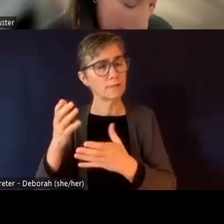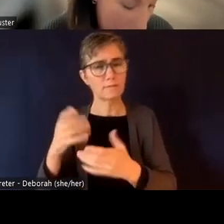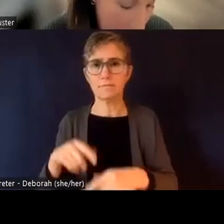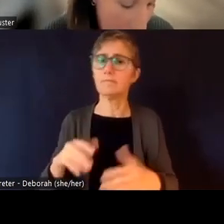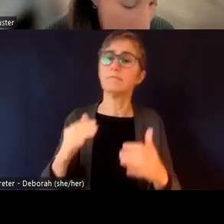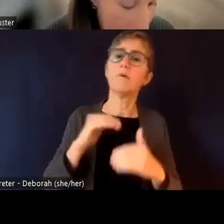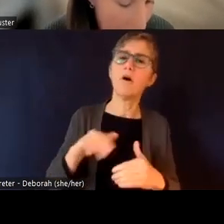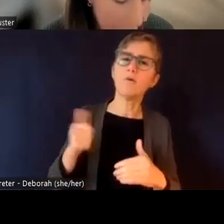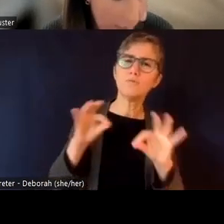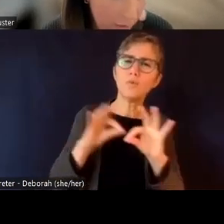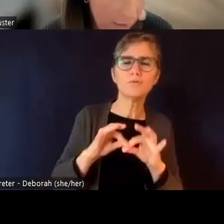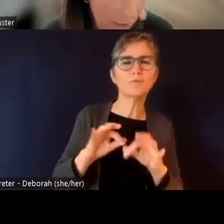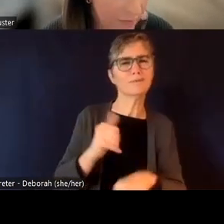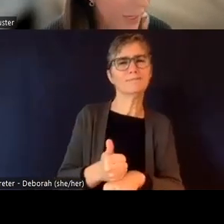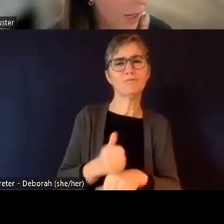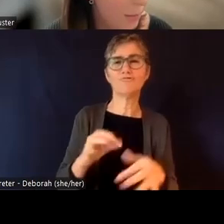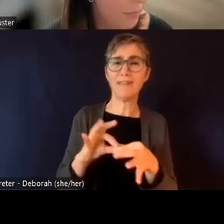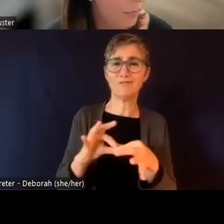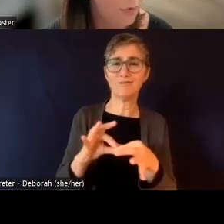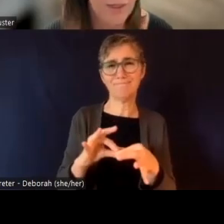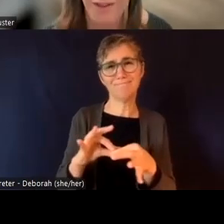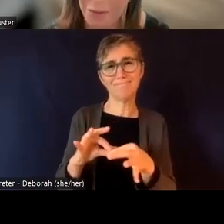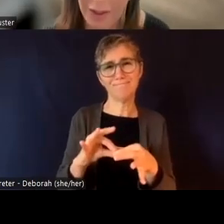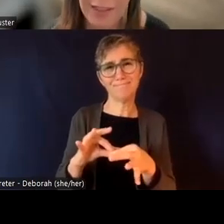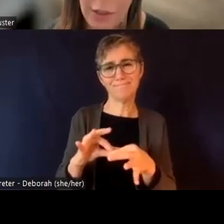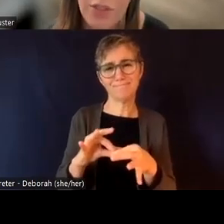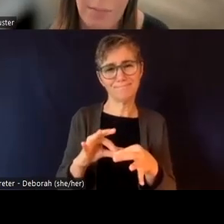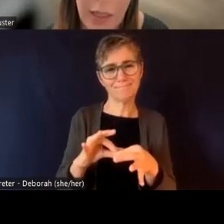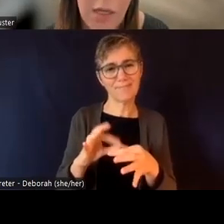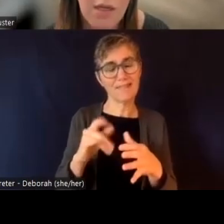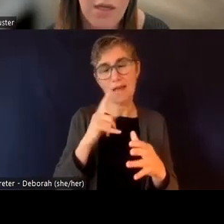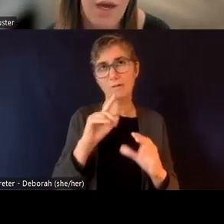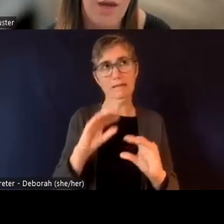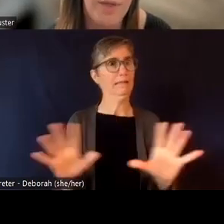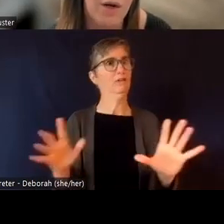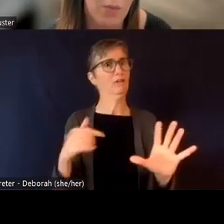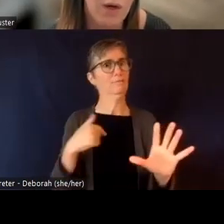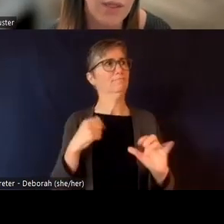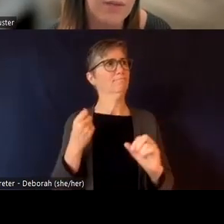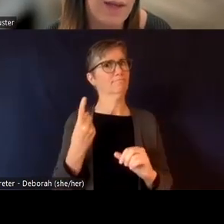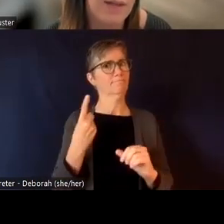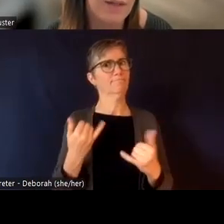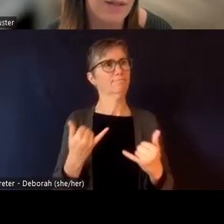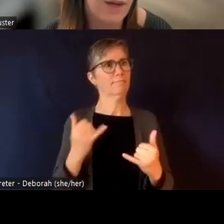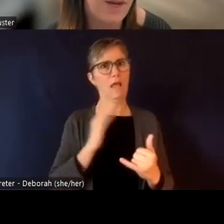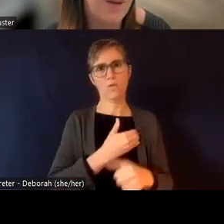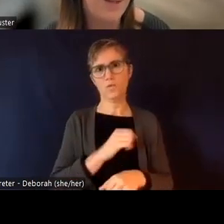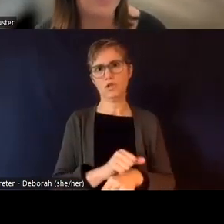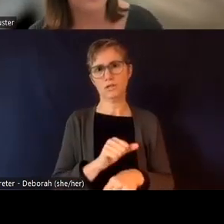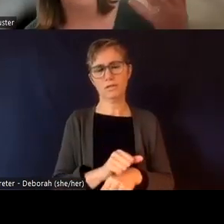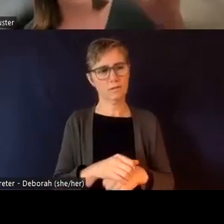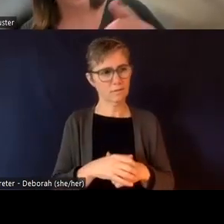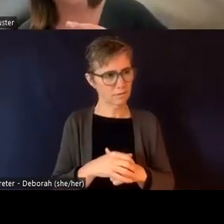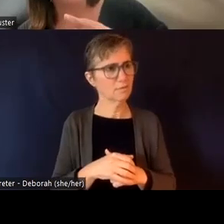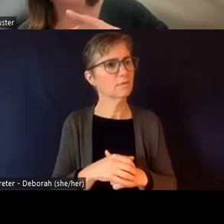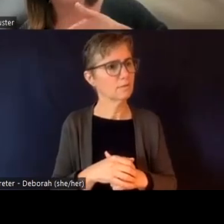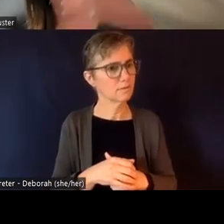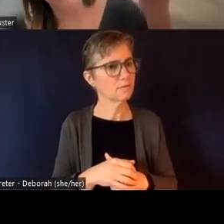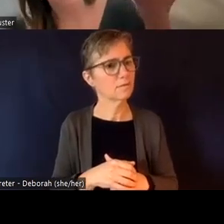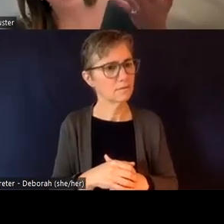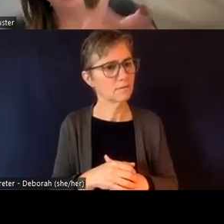that has become very, very clear to me in our work is that - and I'm, this is one